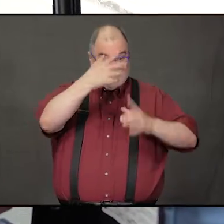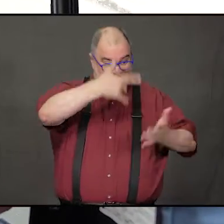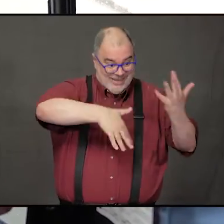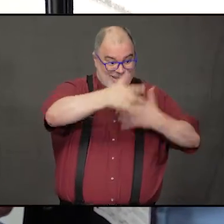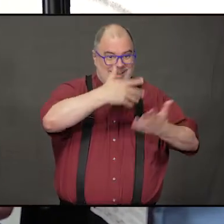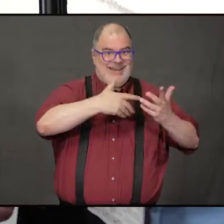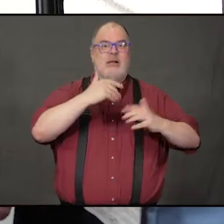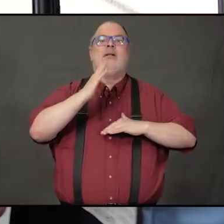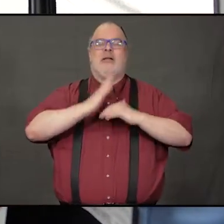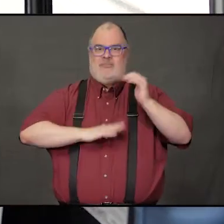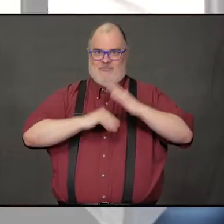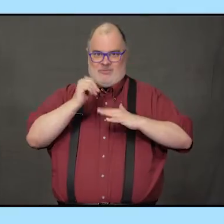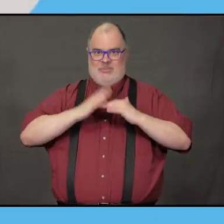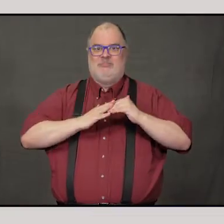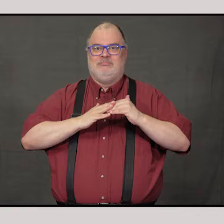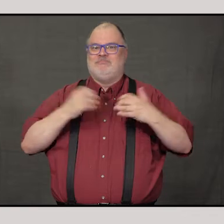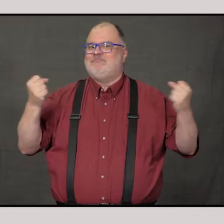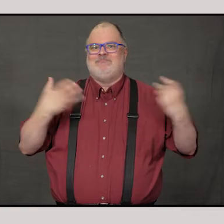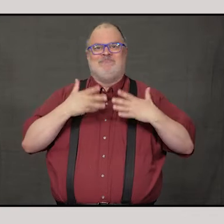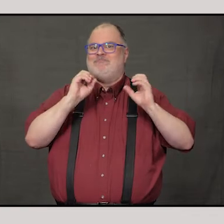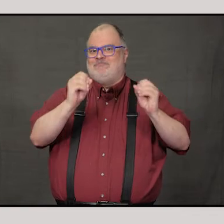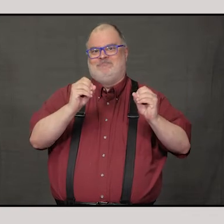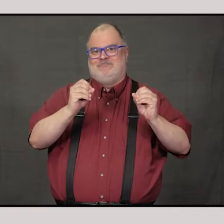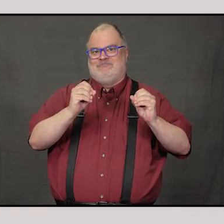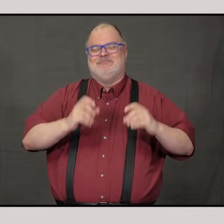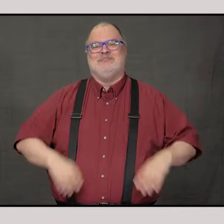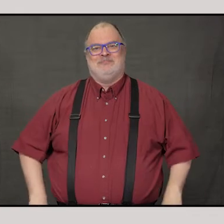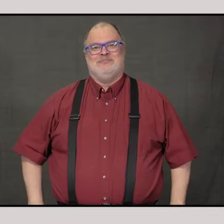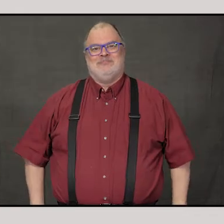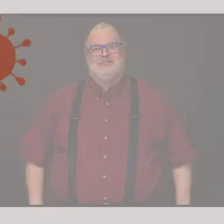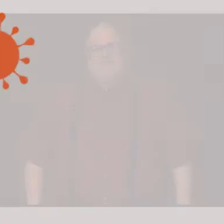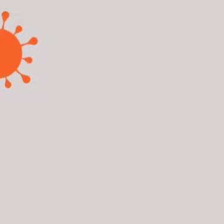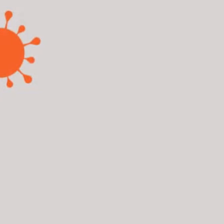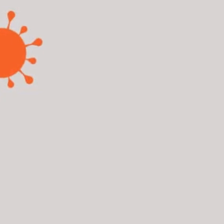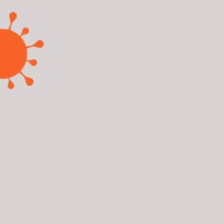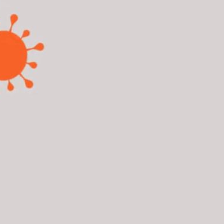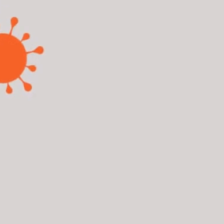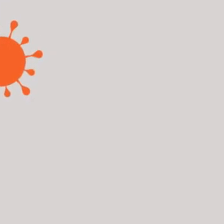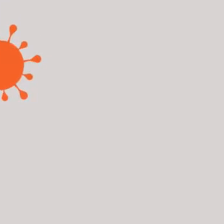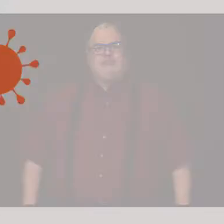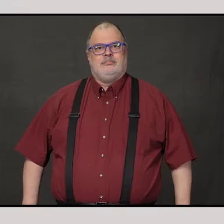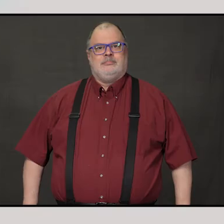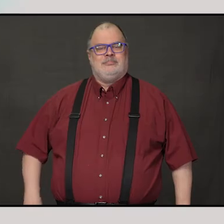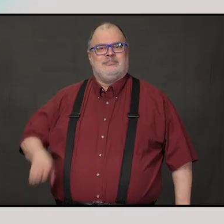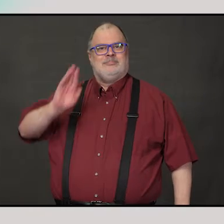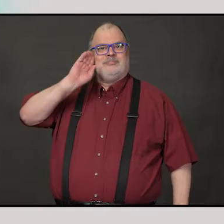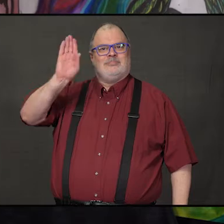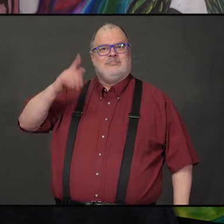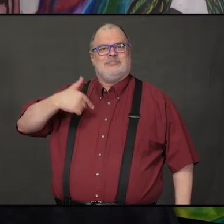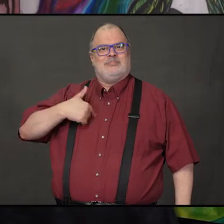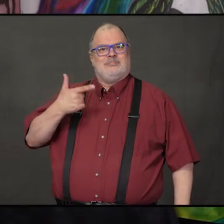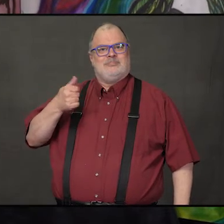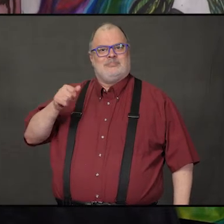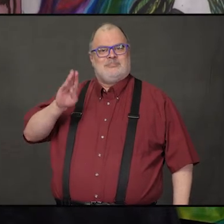Hi, I’m Gaby. Getting vaccinated gave me the freedom to go out in the world and be with my family and friends again.